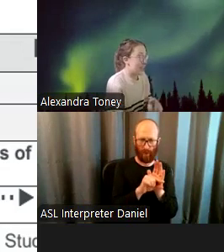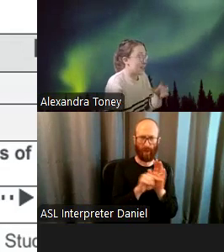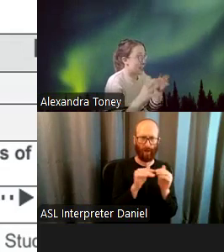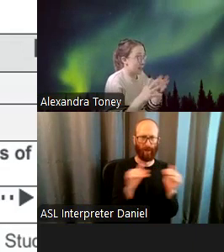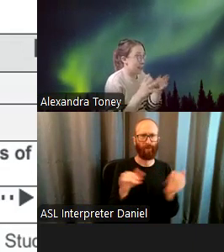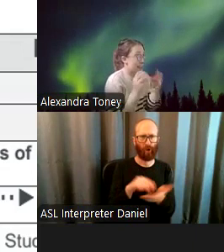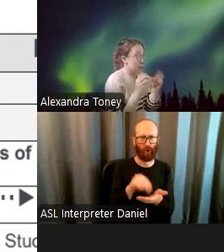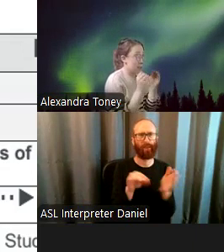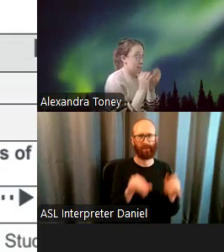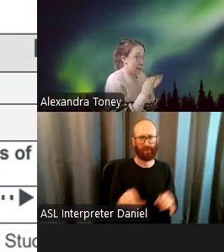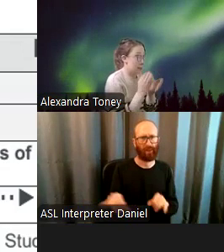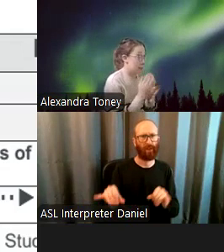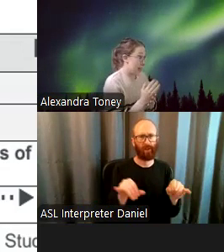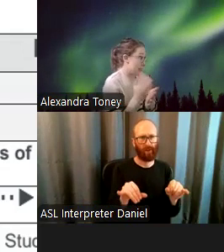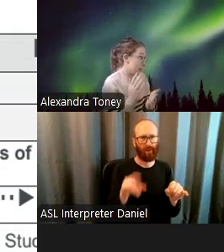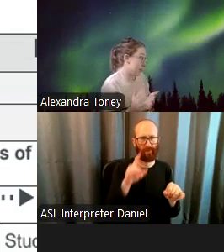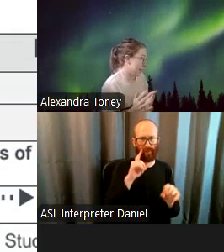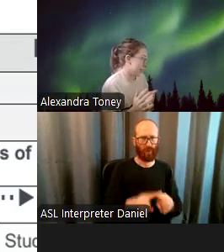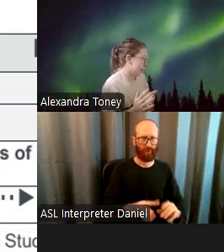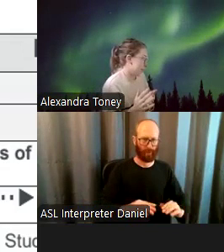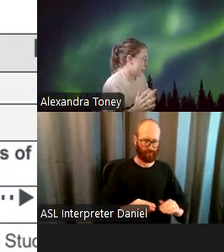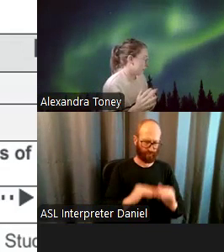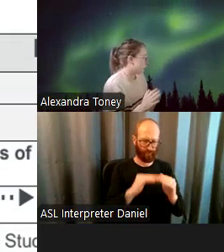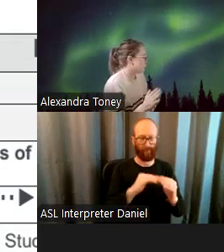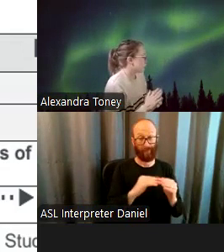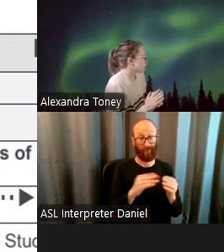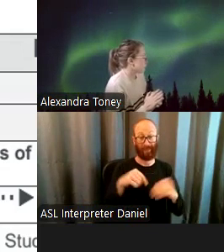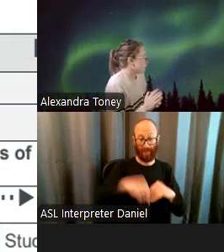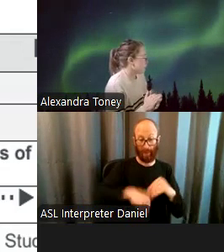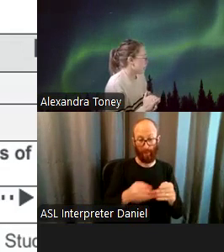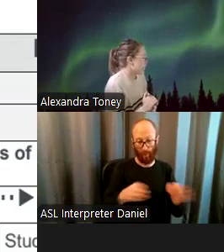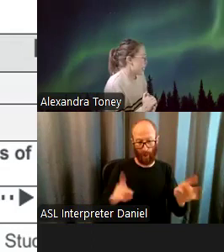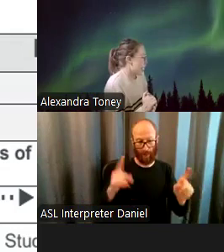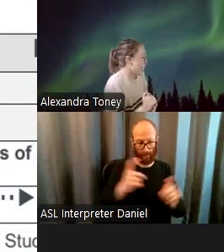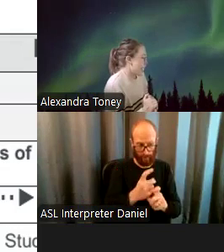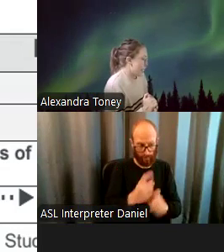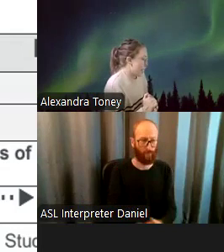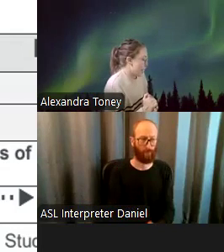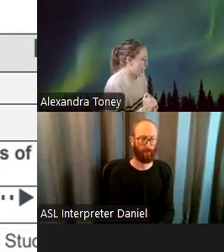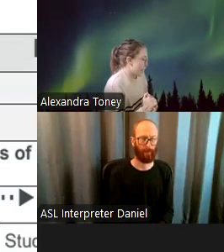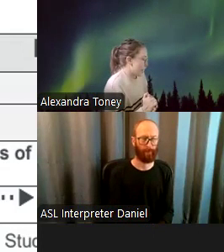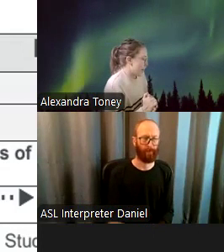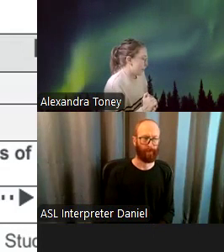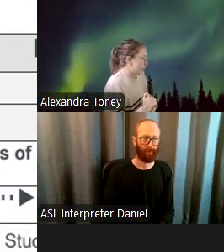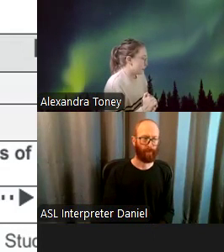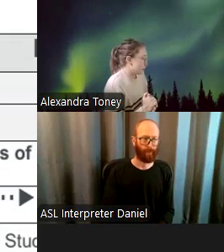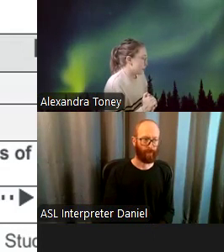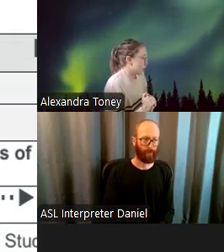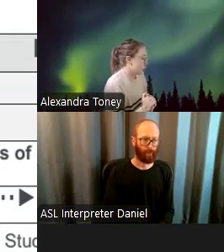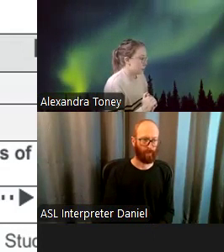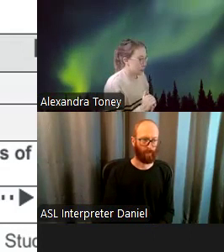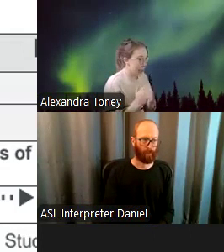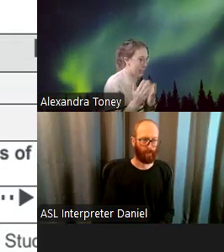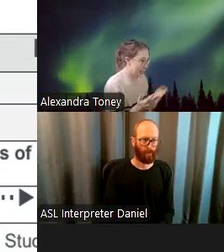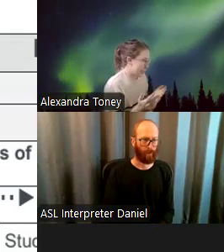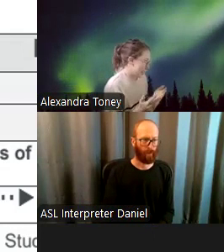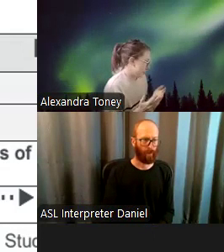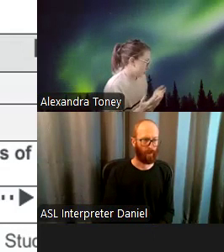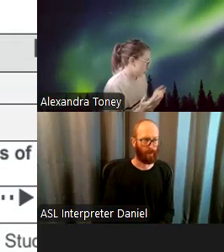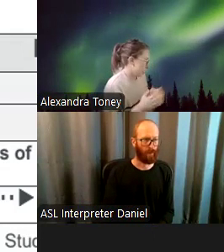at those different levels of depth, breadth and complexity right? And so as an example to